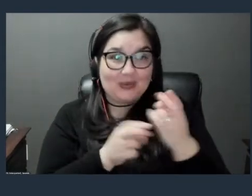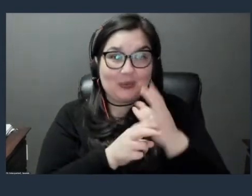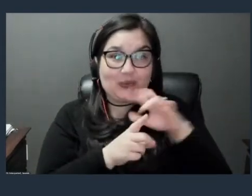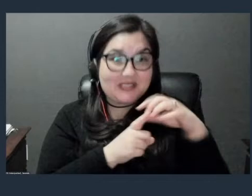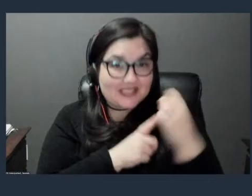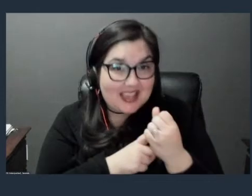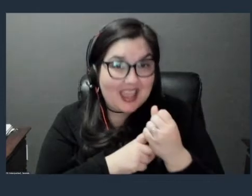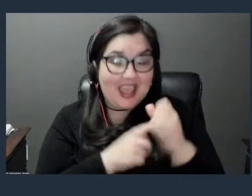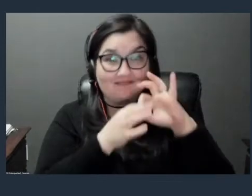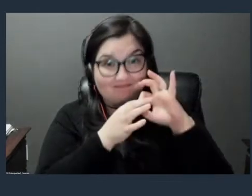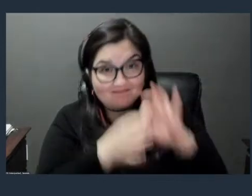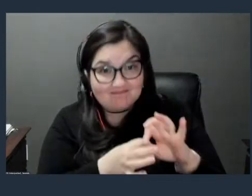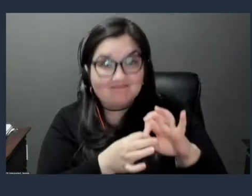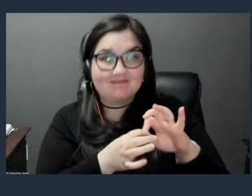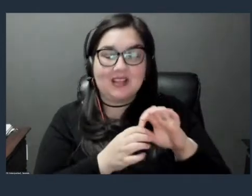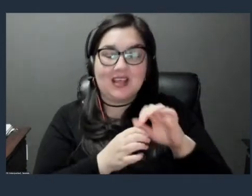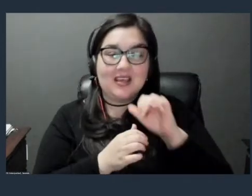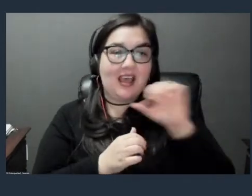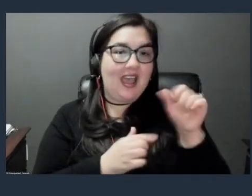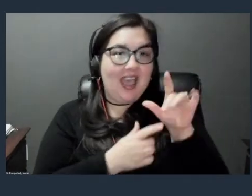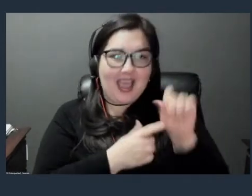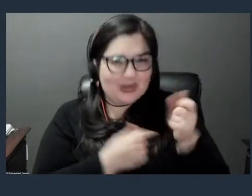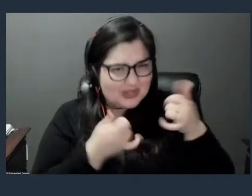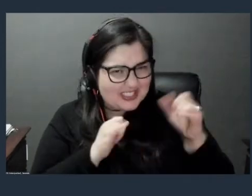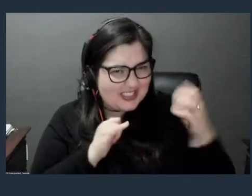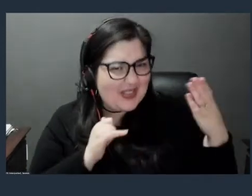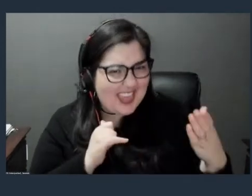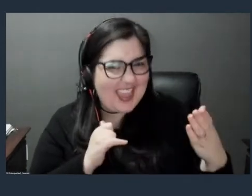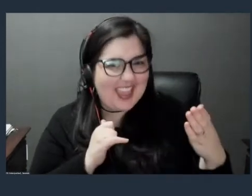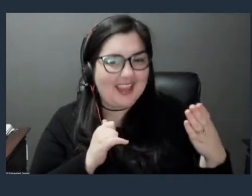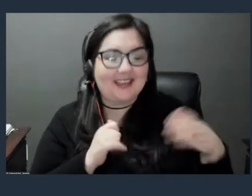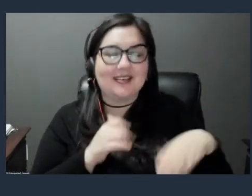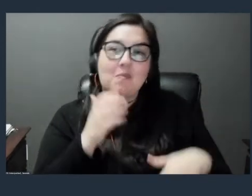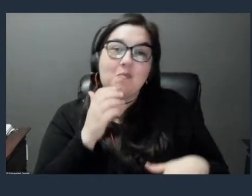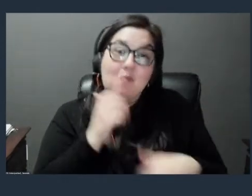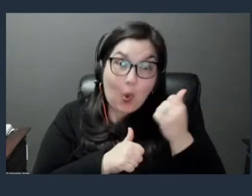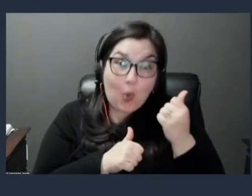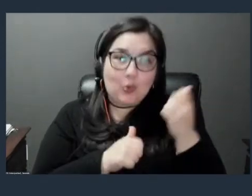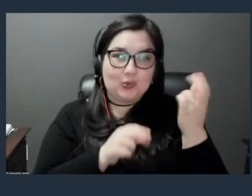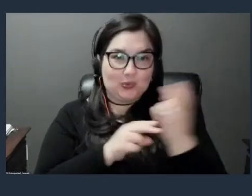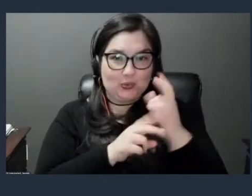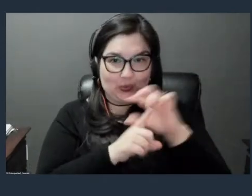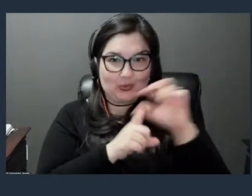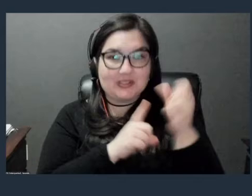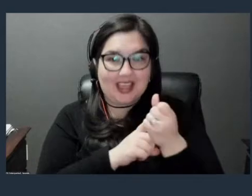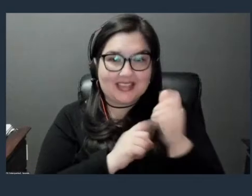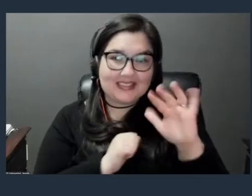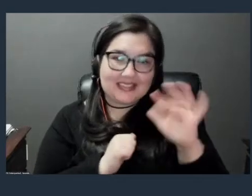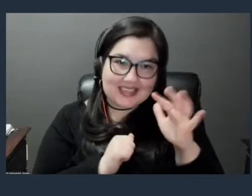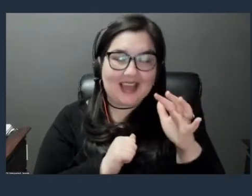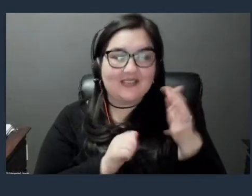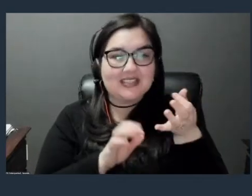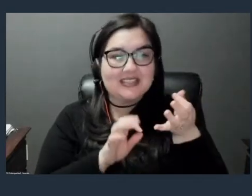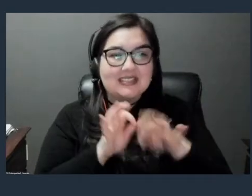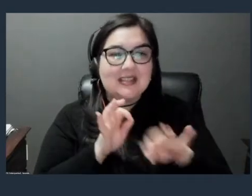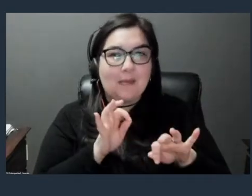They haven't gone away, but in most use cases, kind of it's simpler without them. And of course, if I'm using ACLs